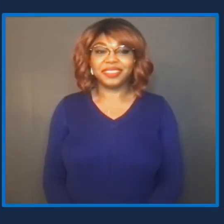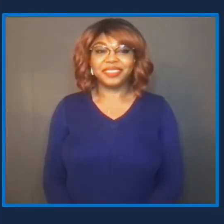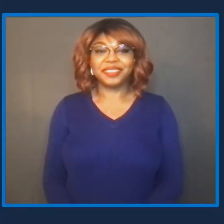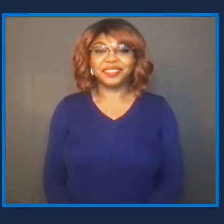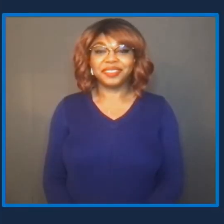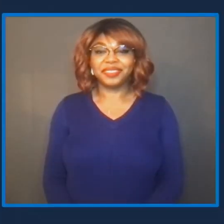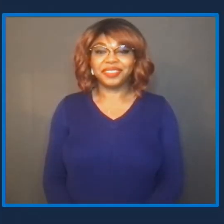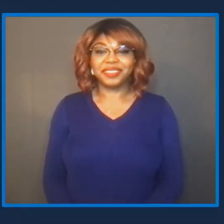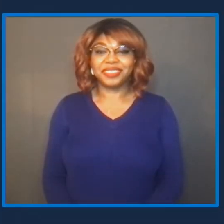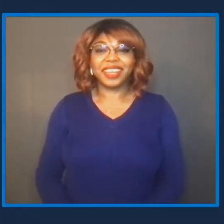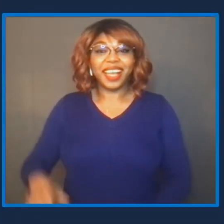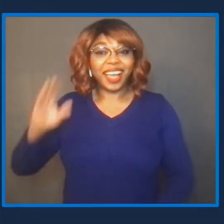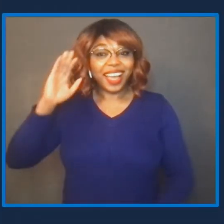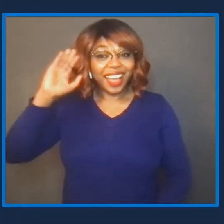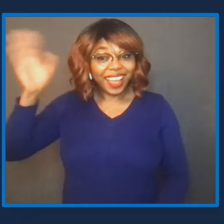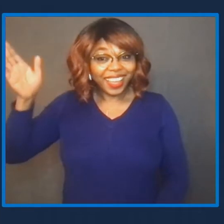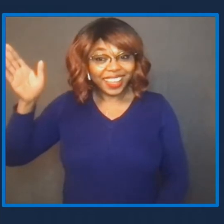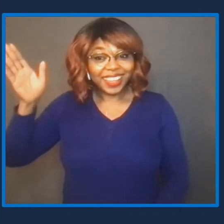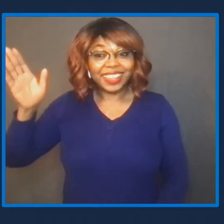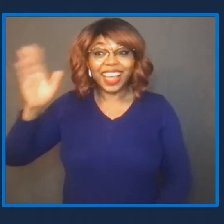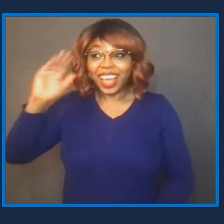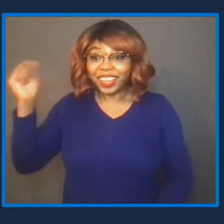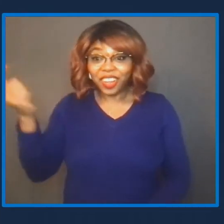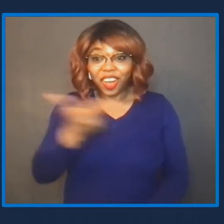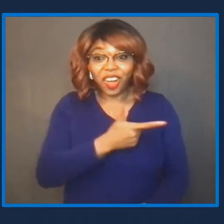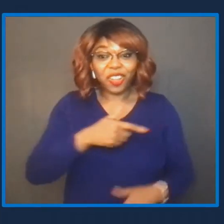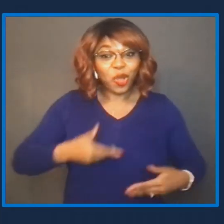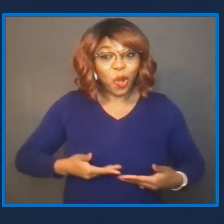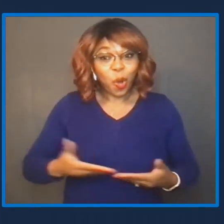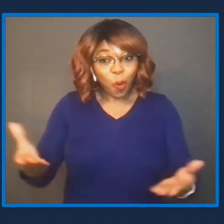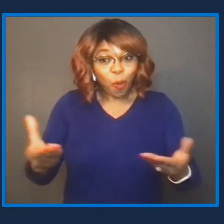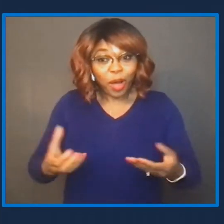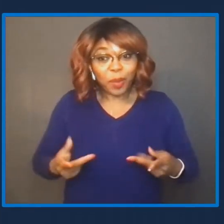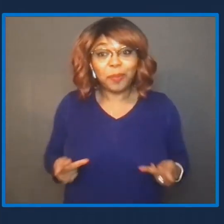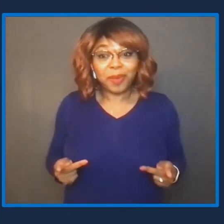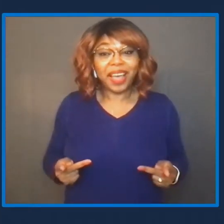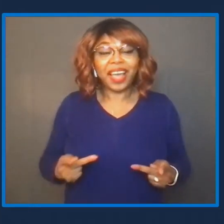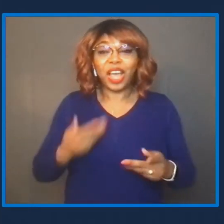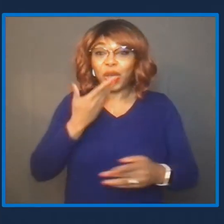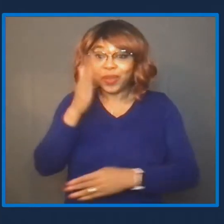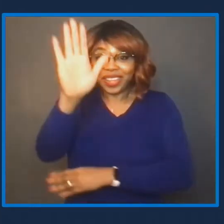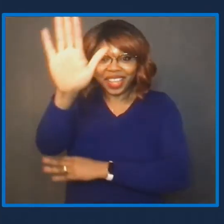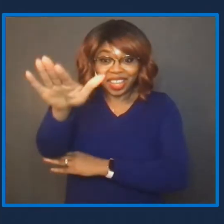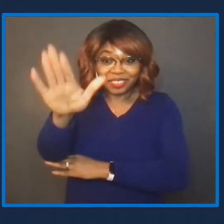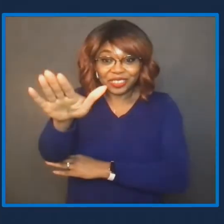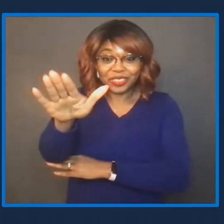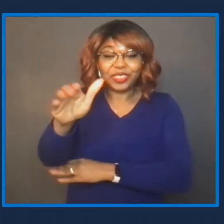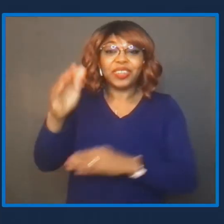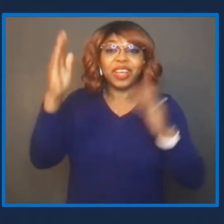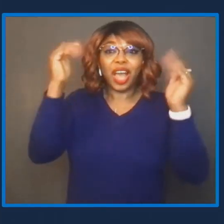Hi, hi everyone and welcome back. Good afternoon. I hope you guys had a great breakout session.